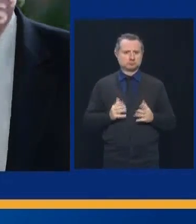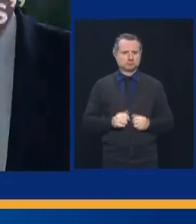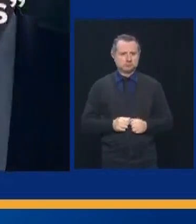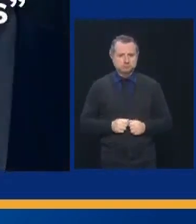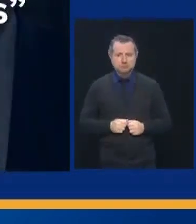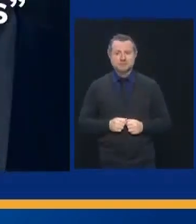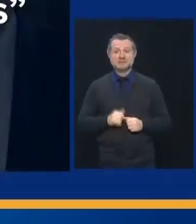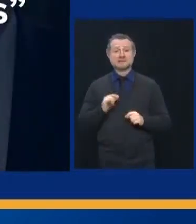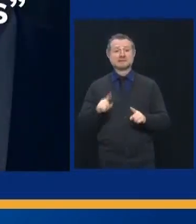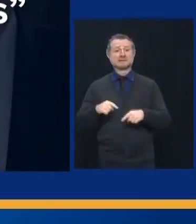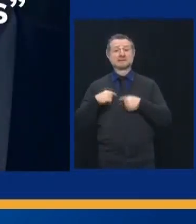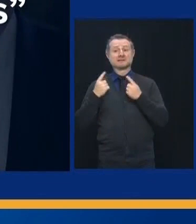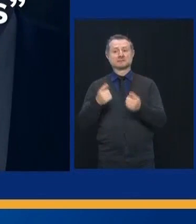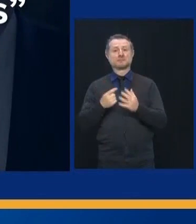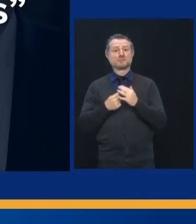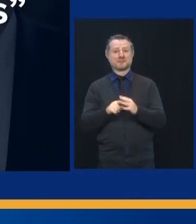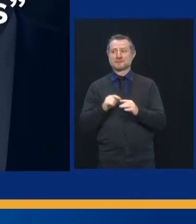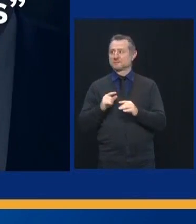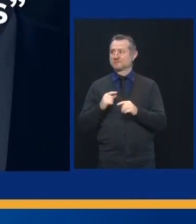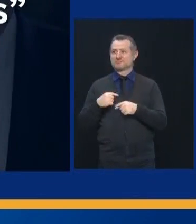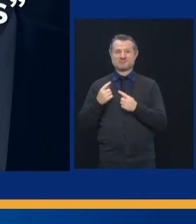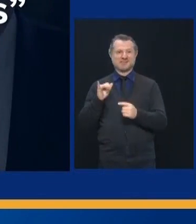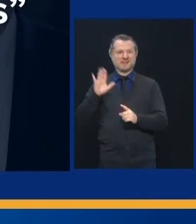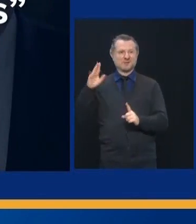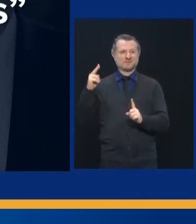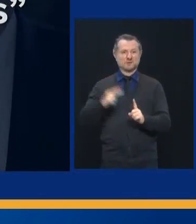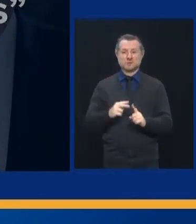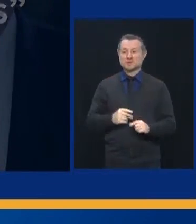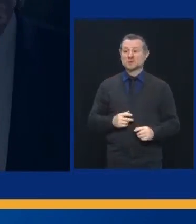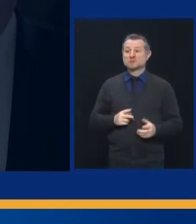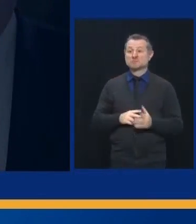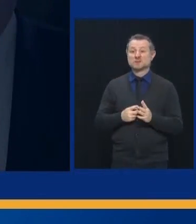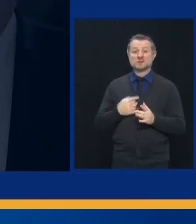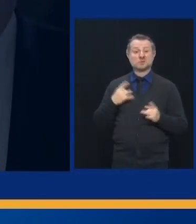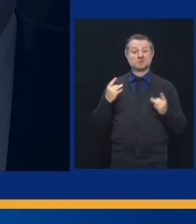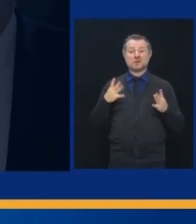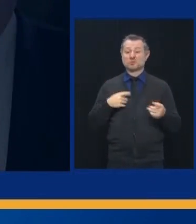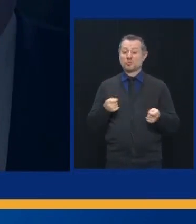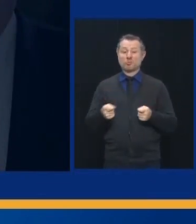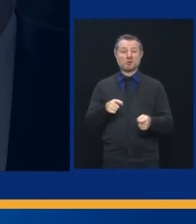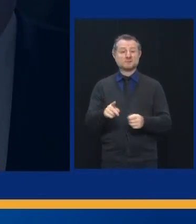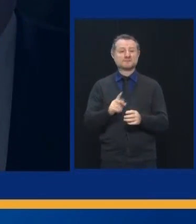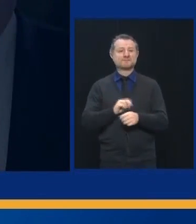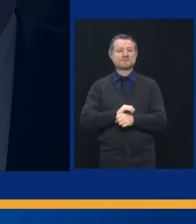ALL WE CAN DO IS DEVELOP A VACCINE AND A THERAPEUTIC. THAT'S WHAT THEY BELIEVE. THAT'S WHAT THEY BELIEVED FROM DAY ONE.